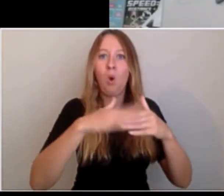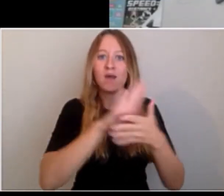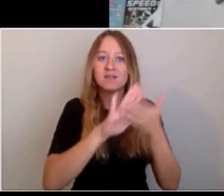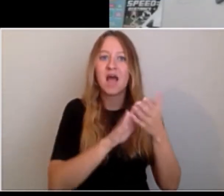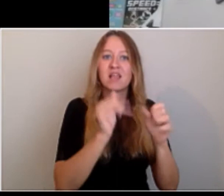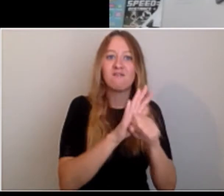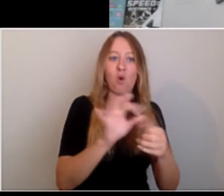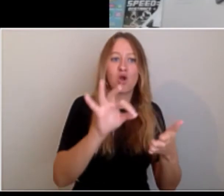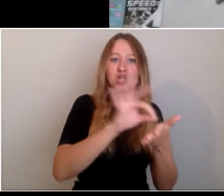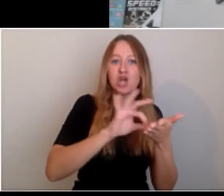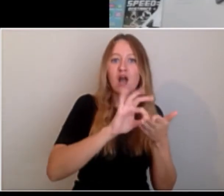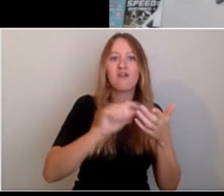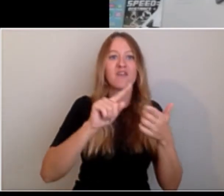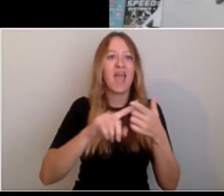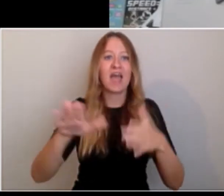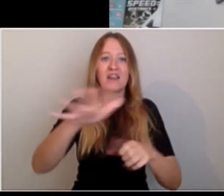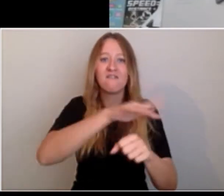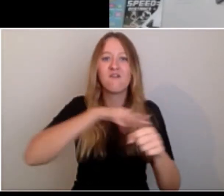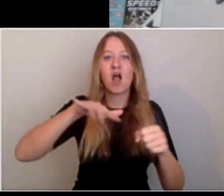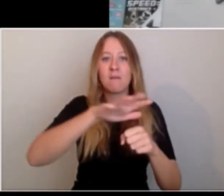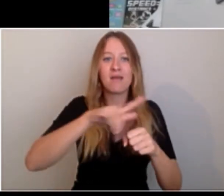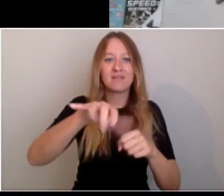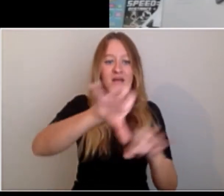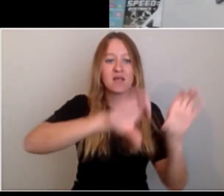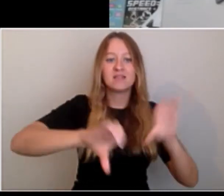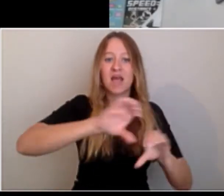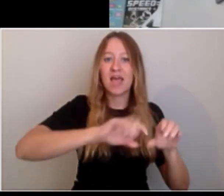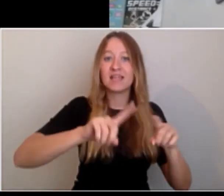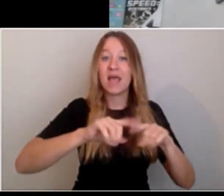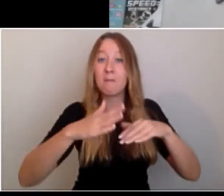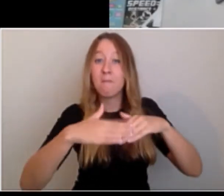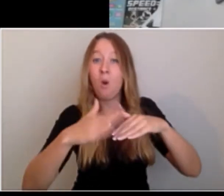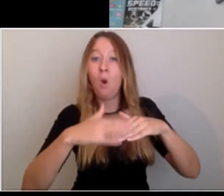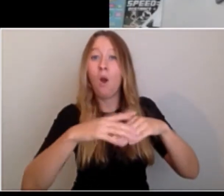day, every mathematical vocabulary will be covered under